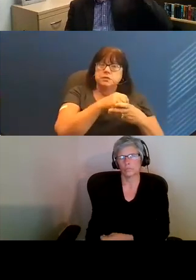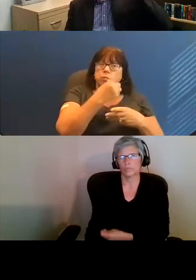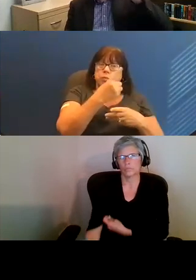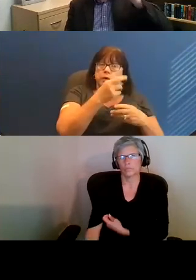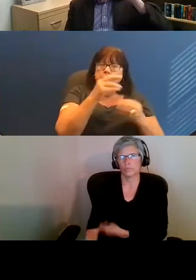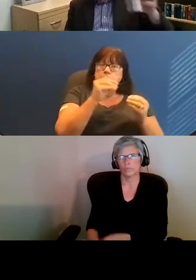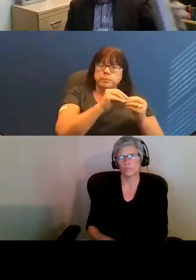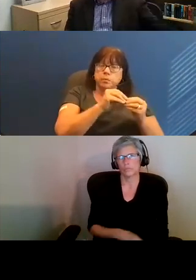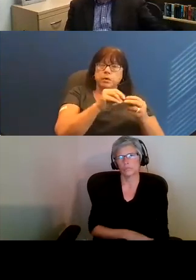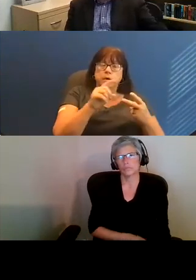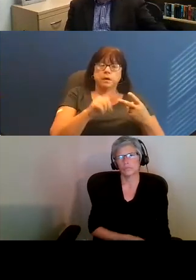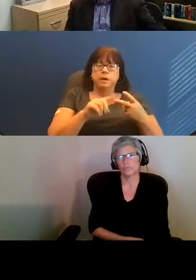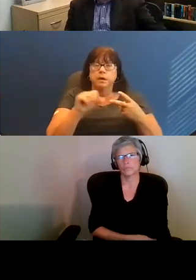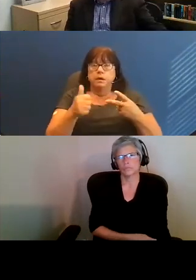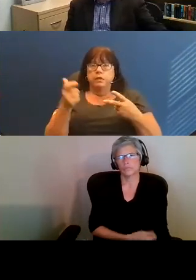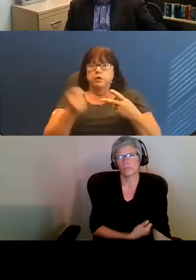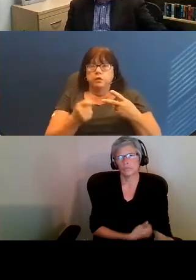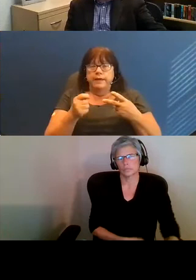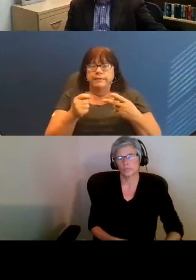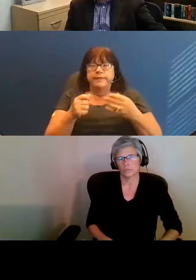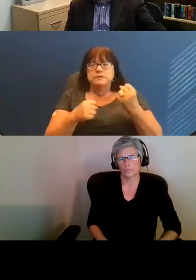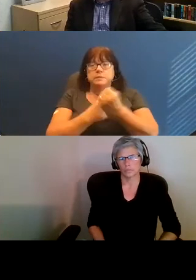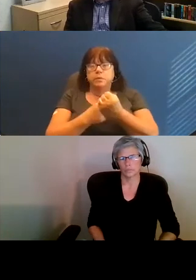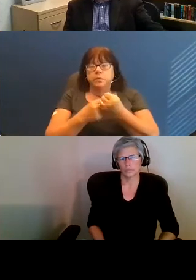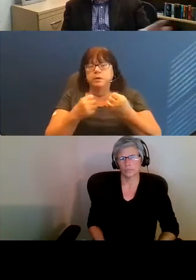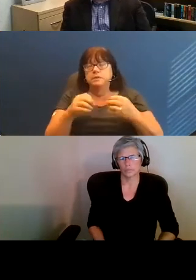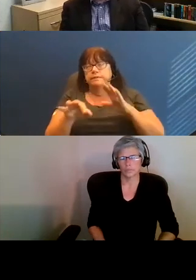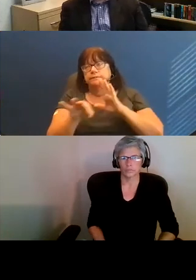which are intended to support faculty in finding OER and determining whether they're a good fit for